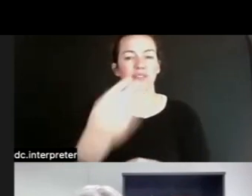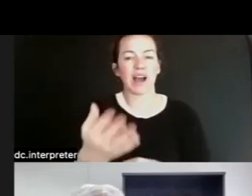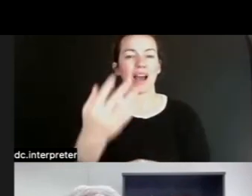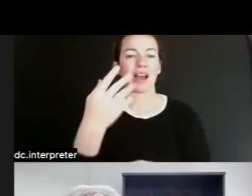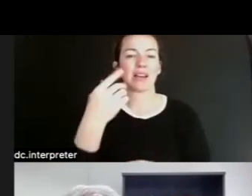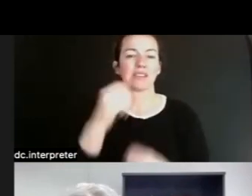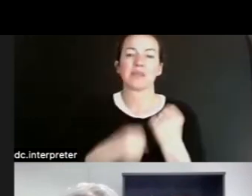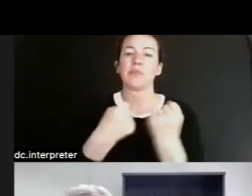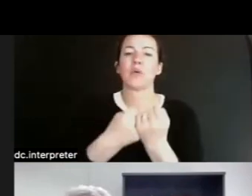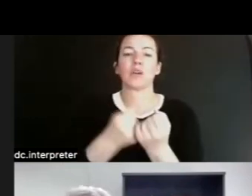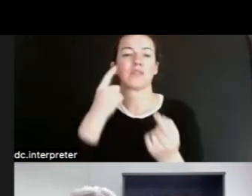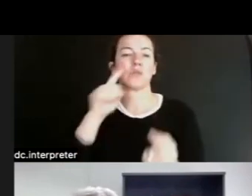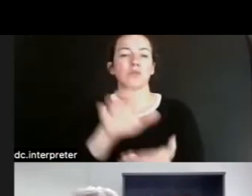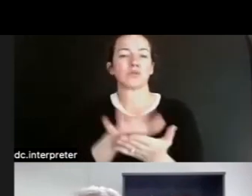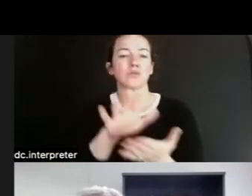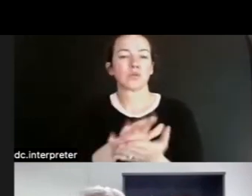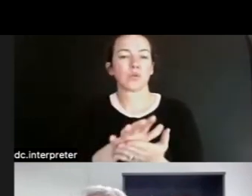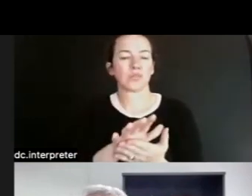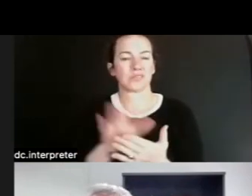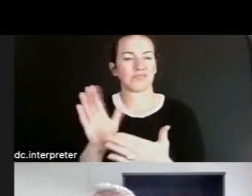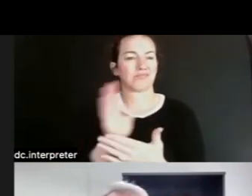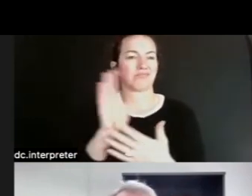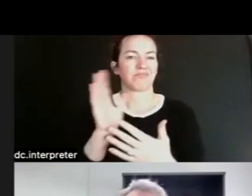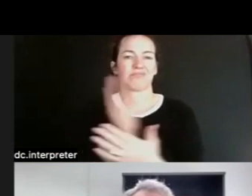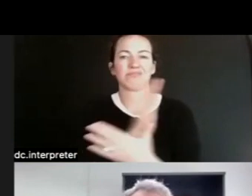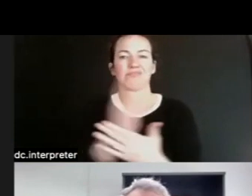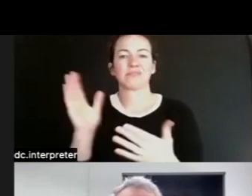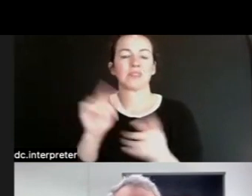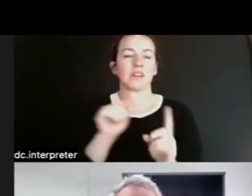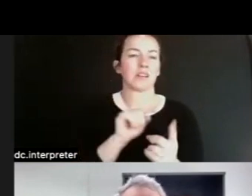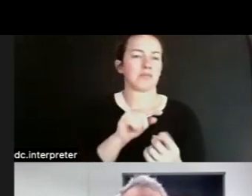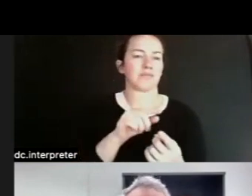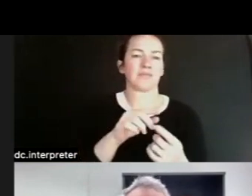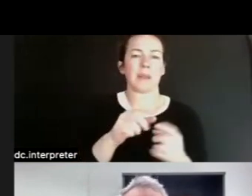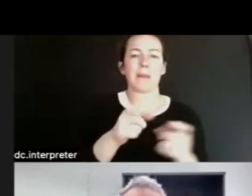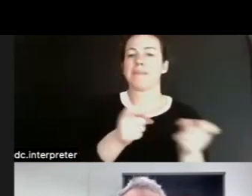the support to the schools with ranging from things like the managing of equipment,